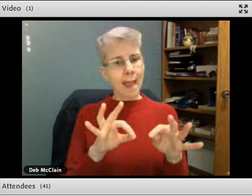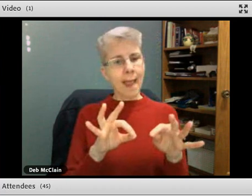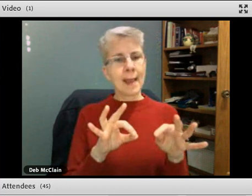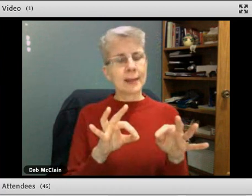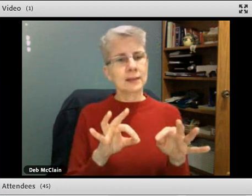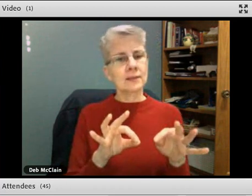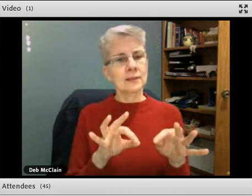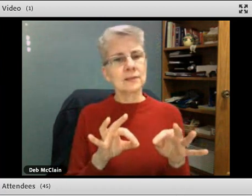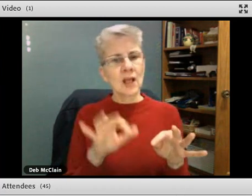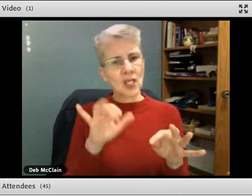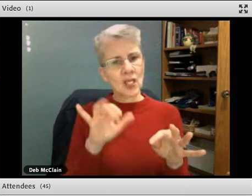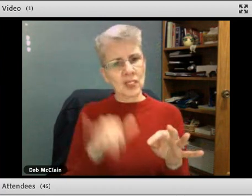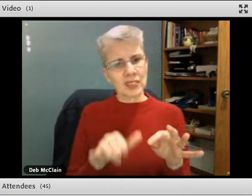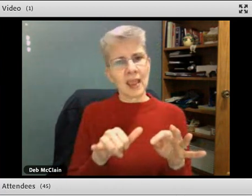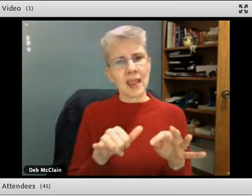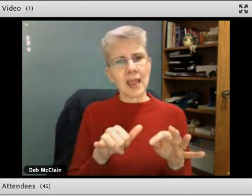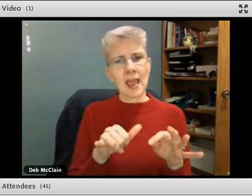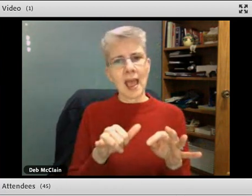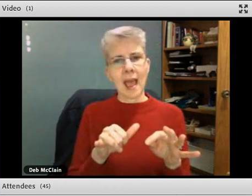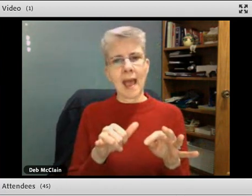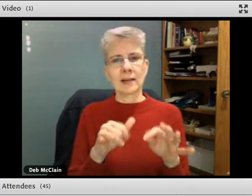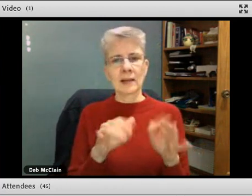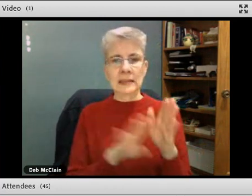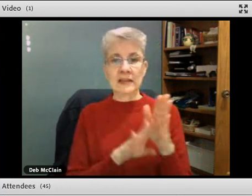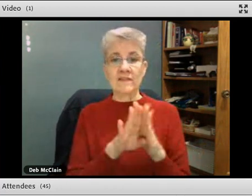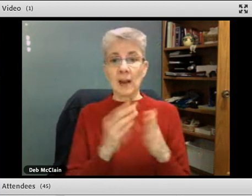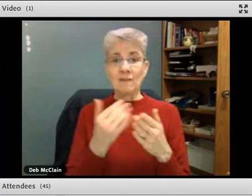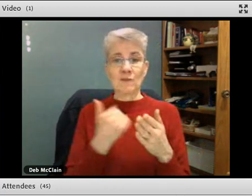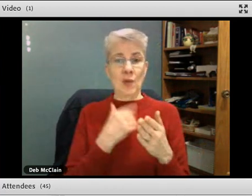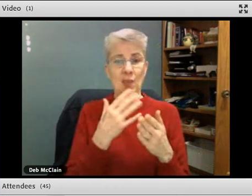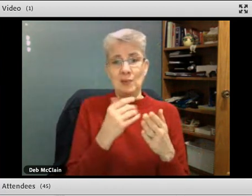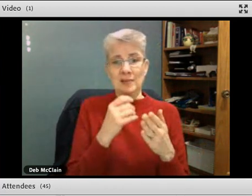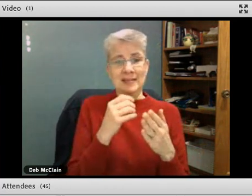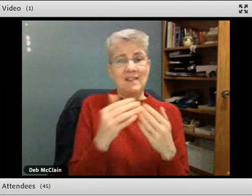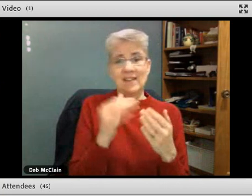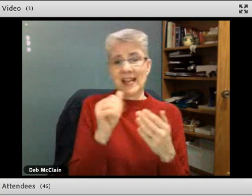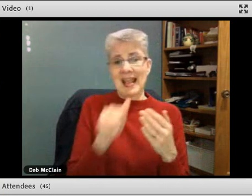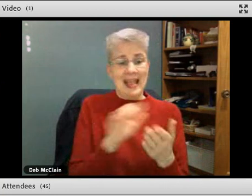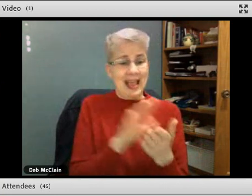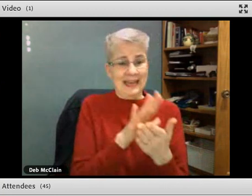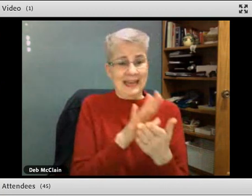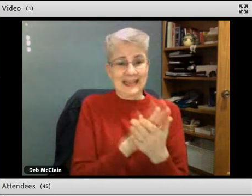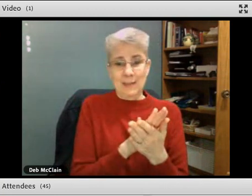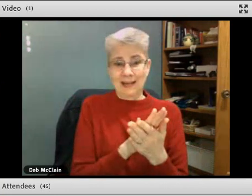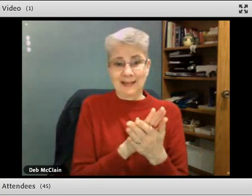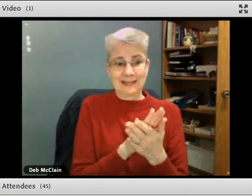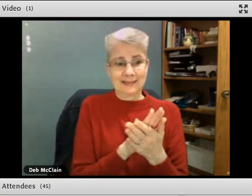came along before there was even any academic talk of a relational database,